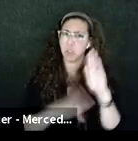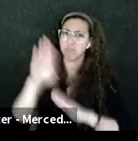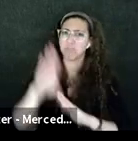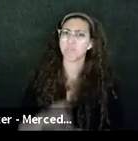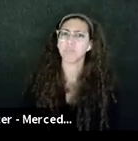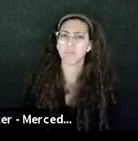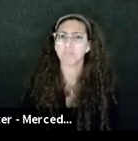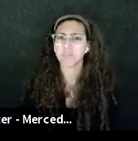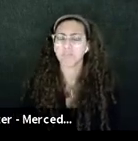So,